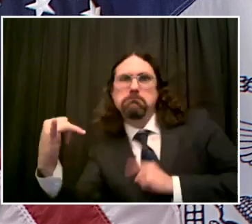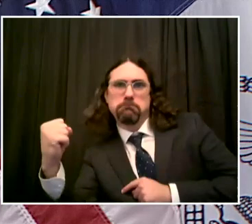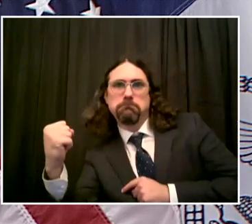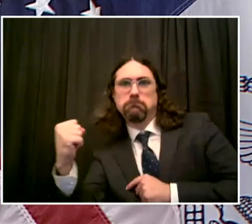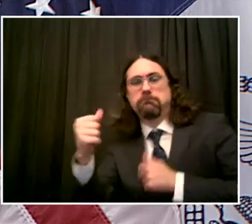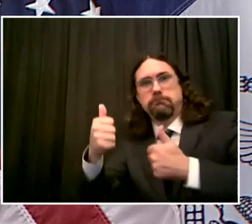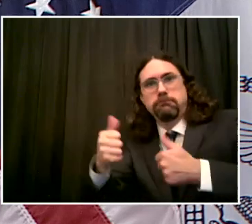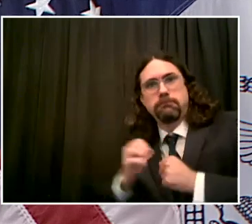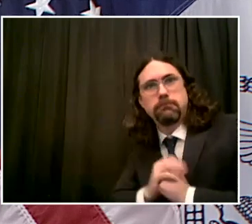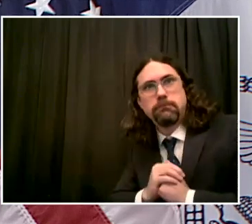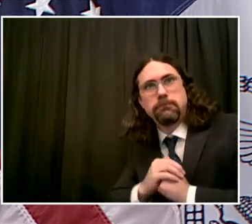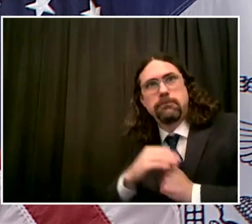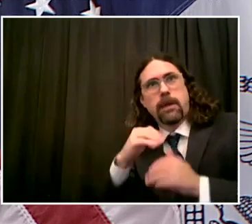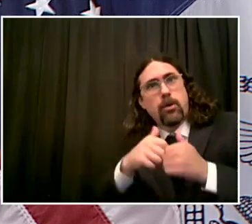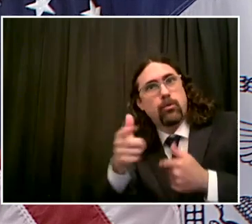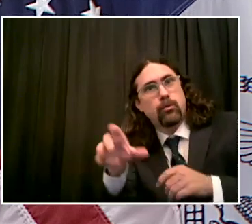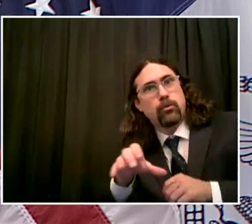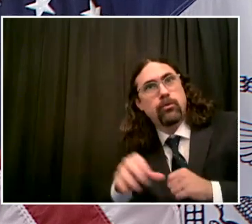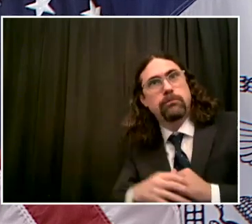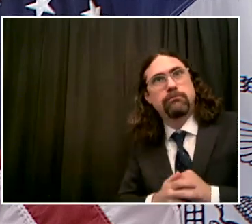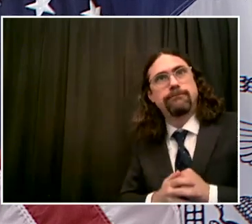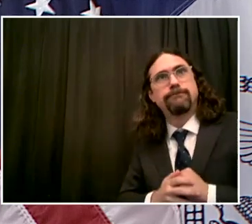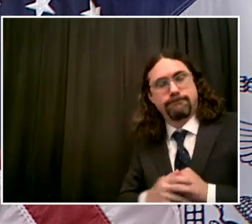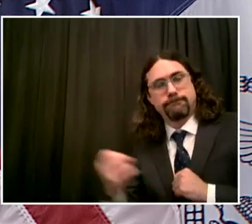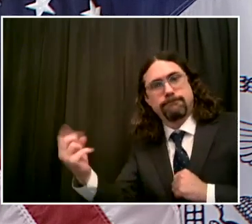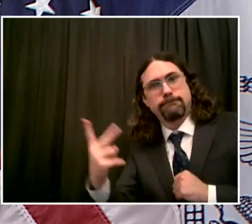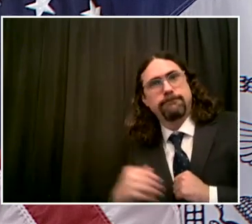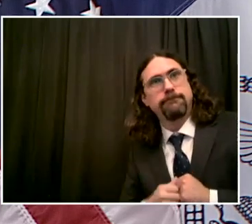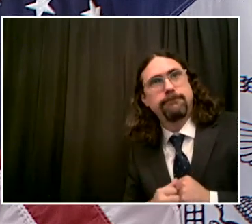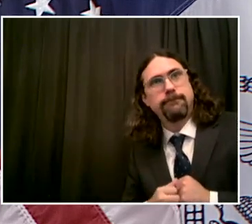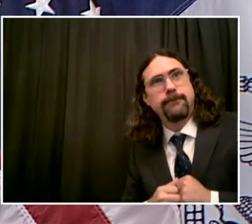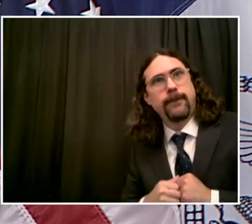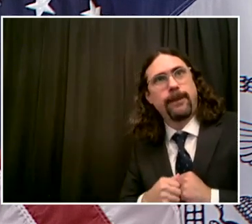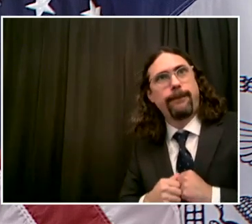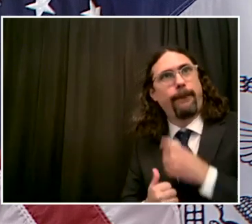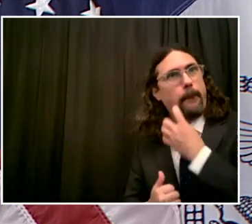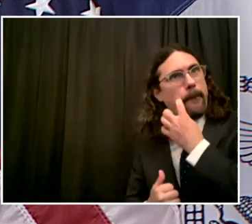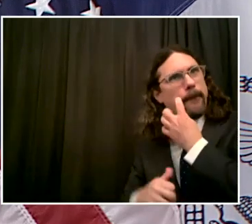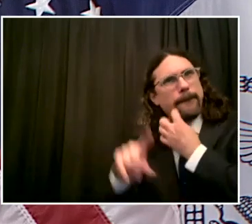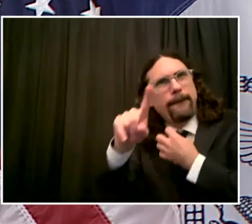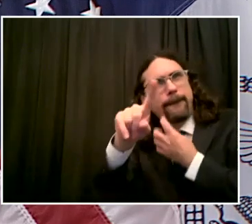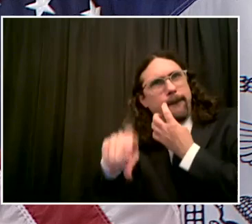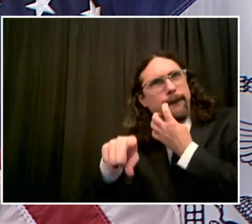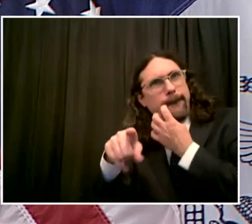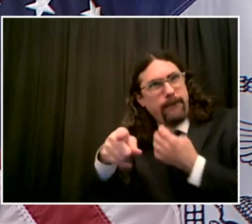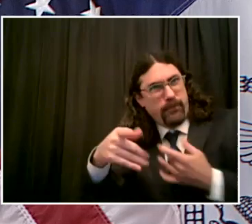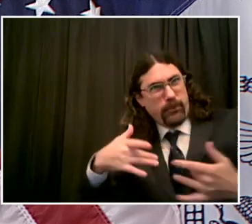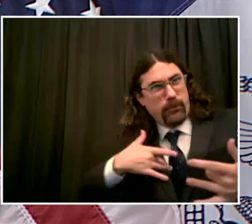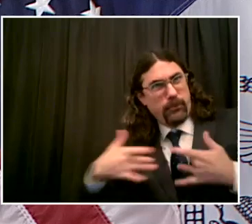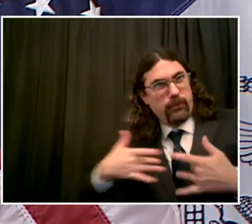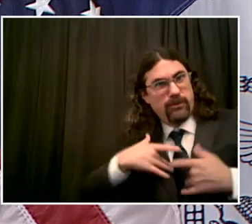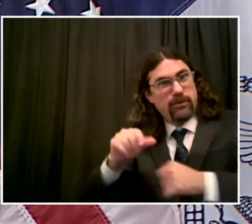Reporter: CAN YOU HEAR ME?